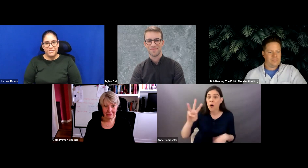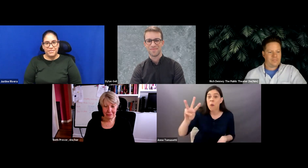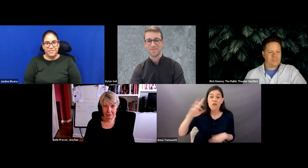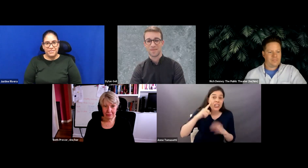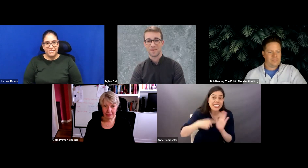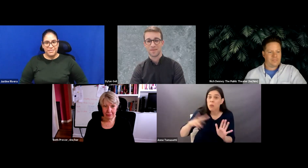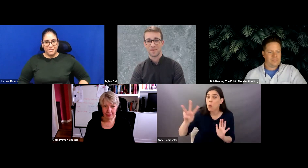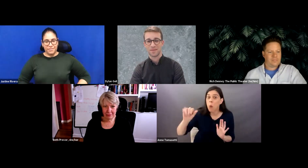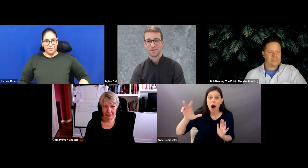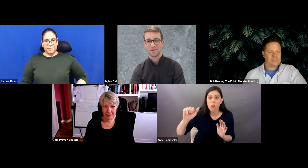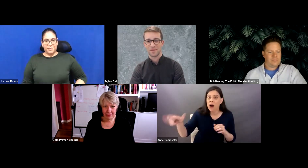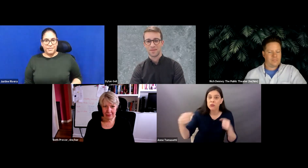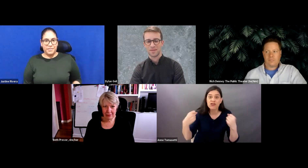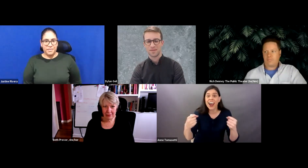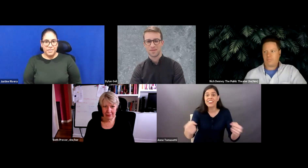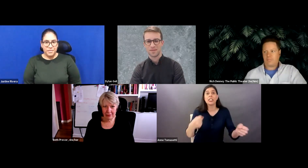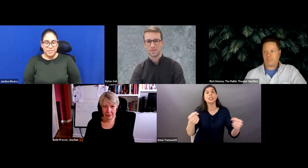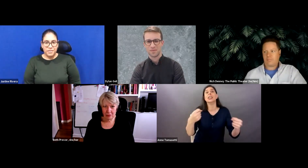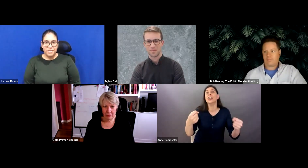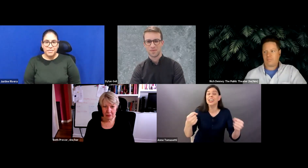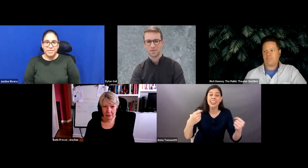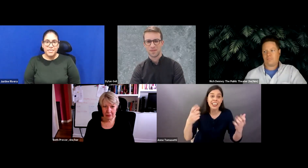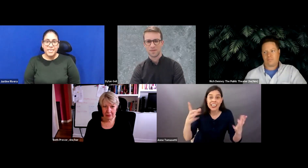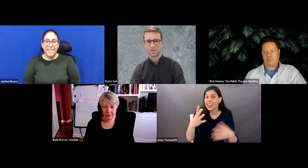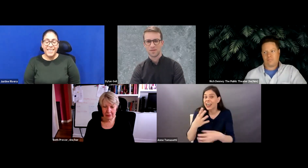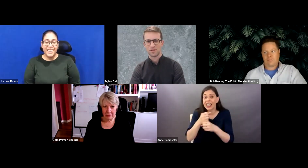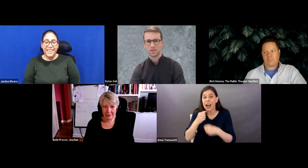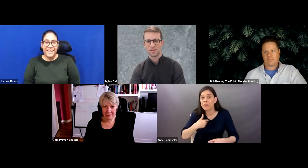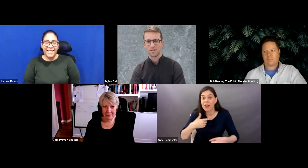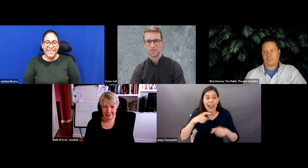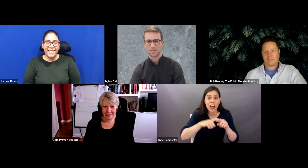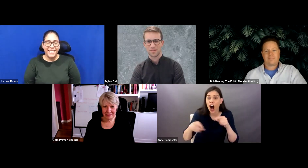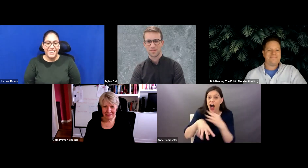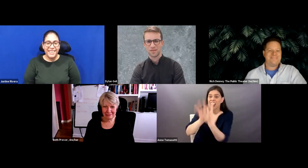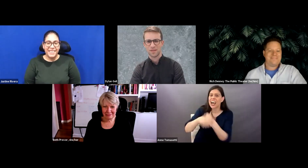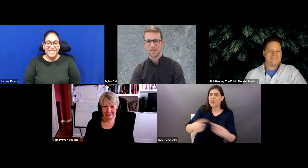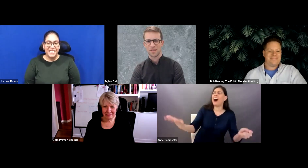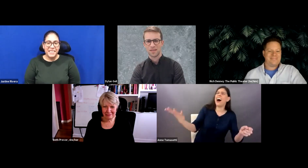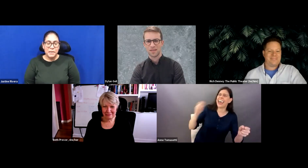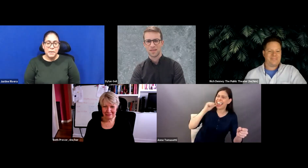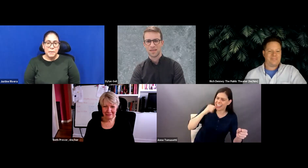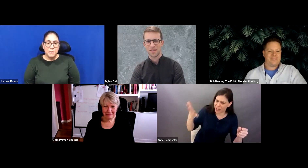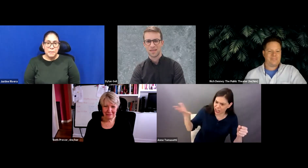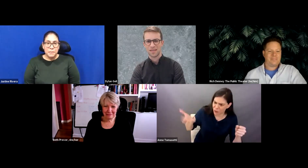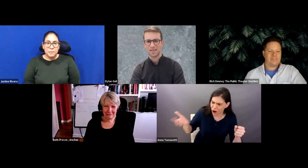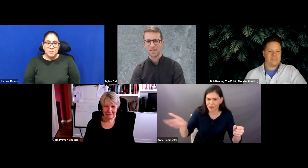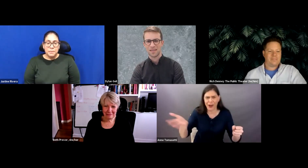most of them I do know, for example, WaWa, he was actually driving when I called him, and he got the call while he was